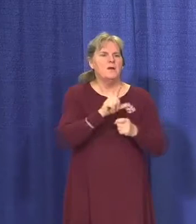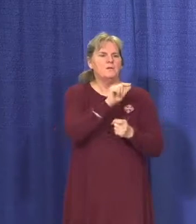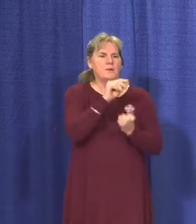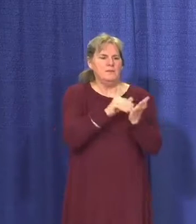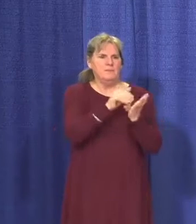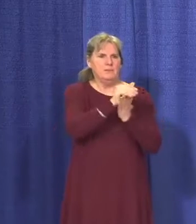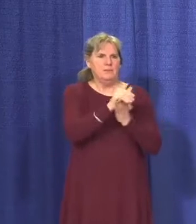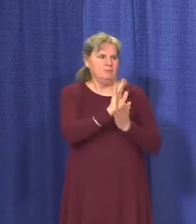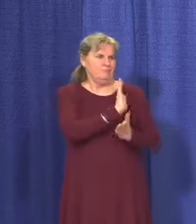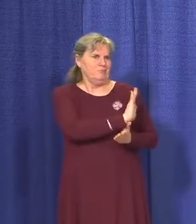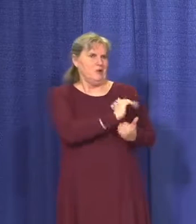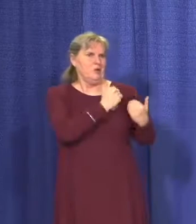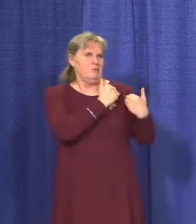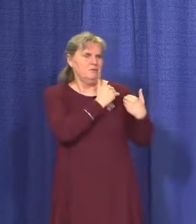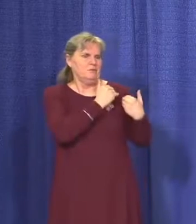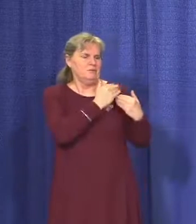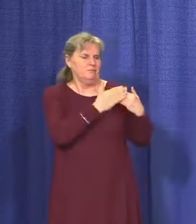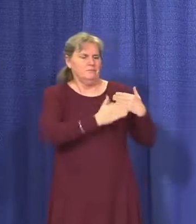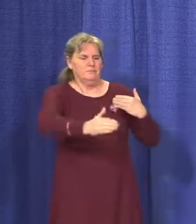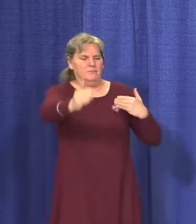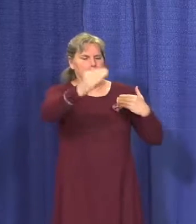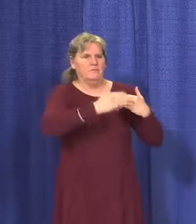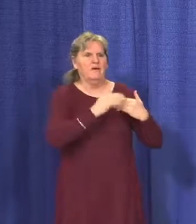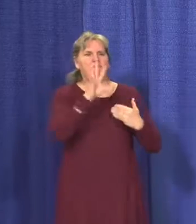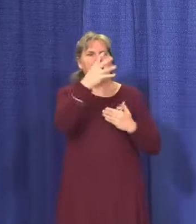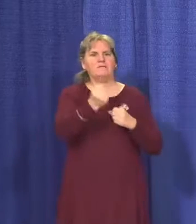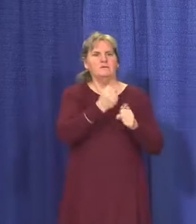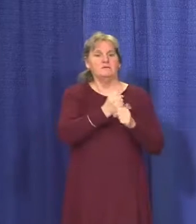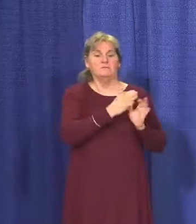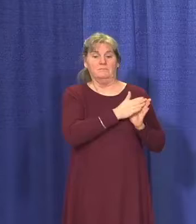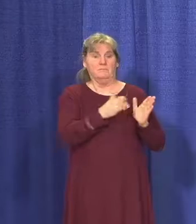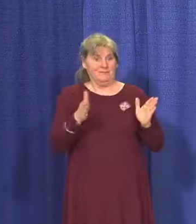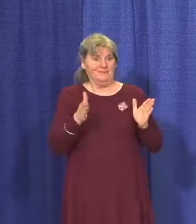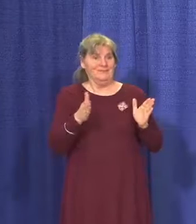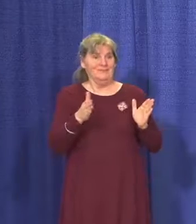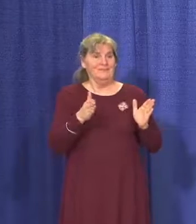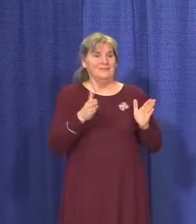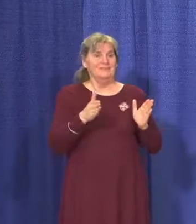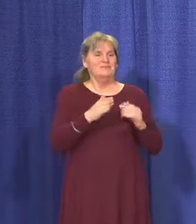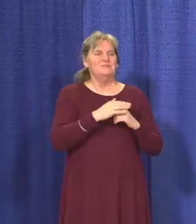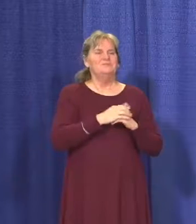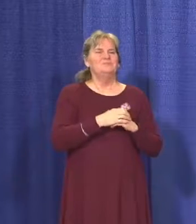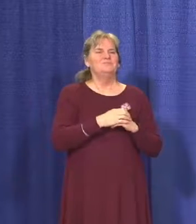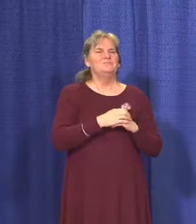$20 million over the next five years, as indicated.